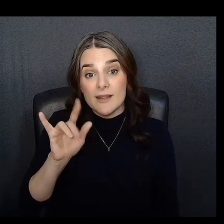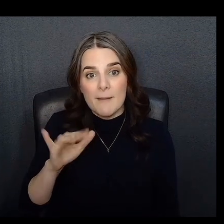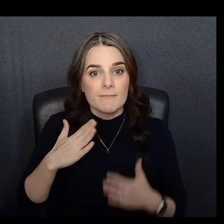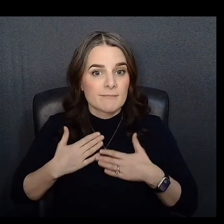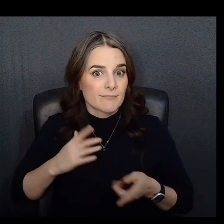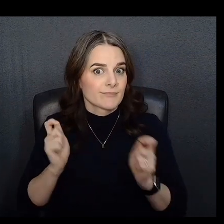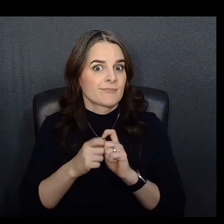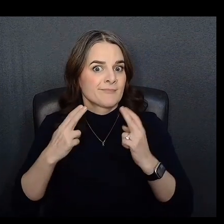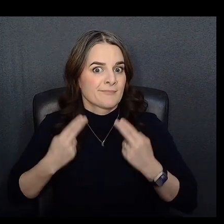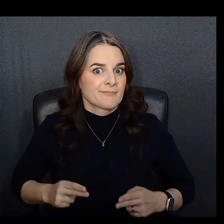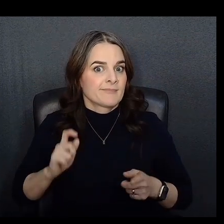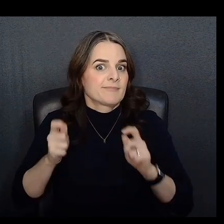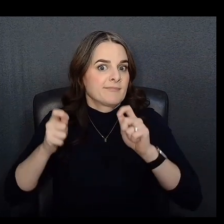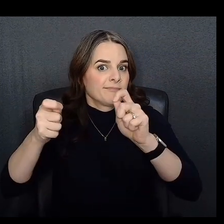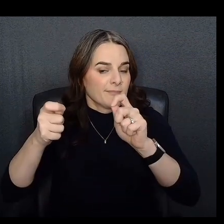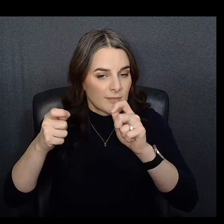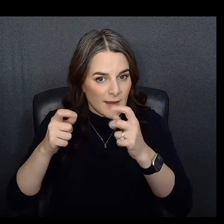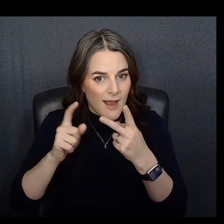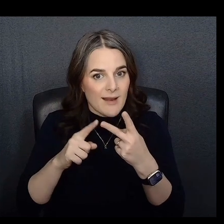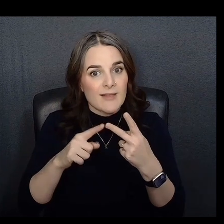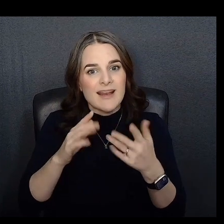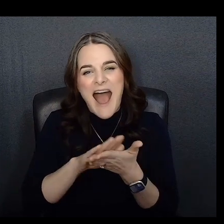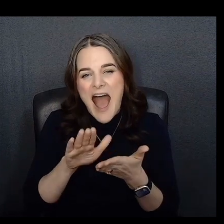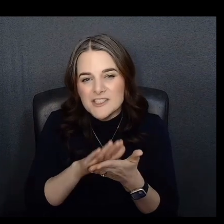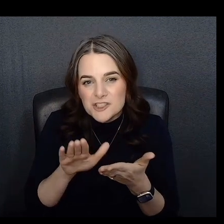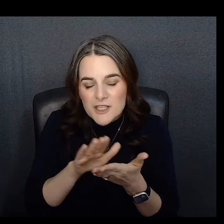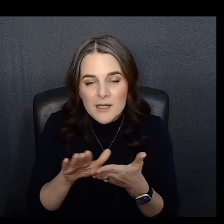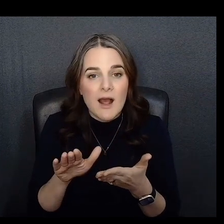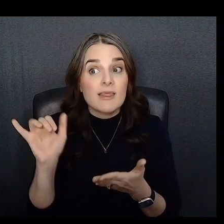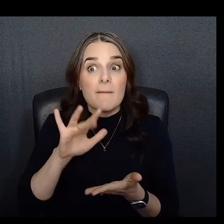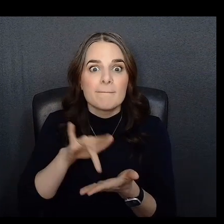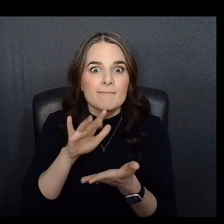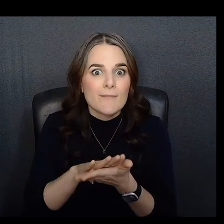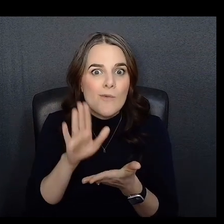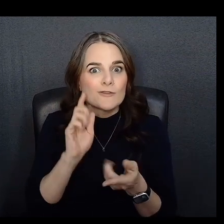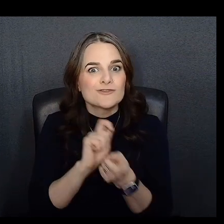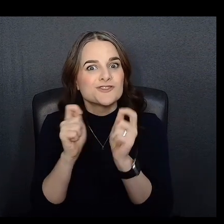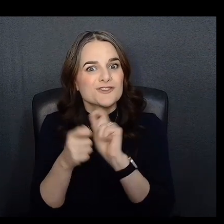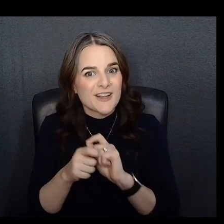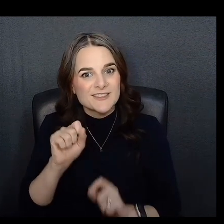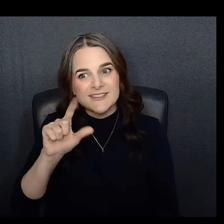As we enter middle school, you're going to change that slang, but it's always updating.